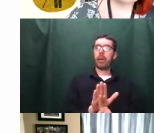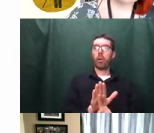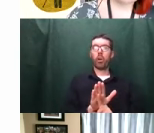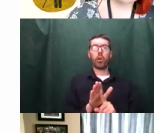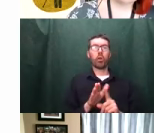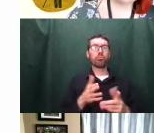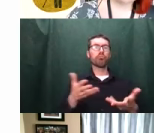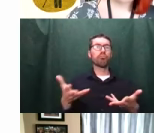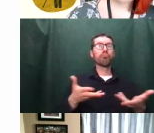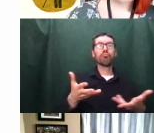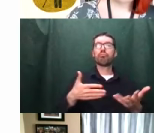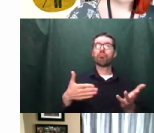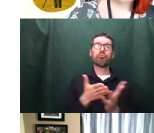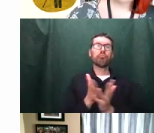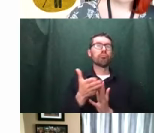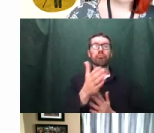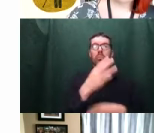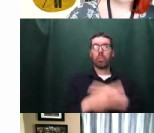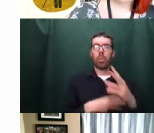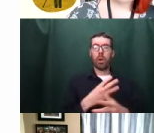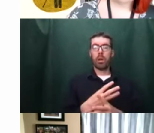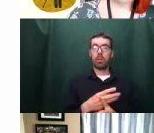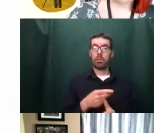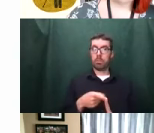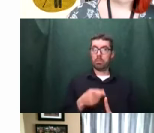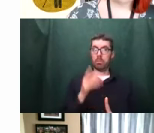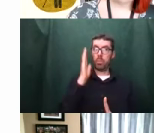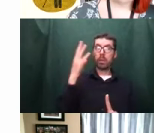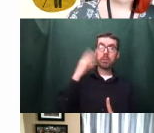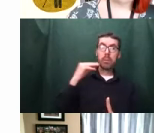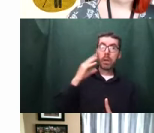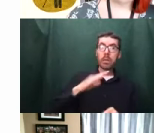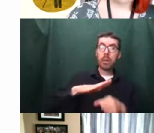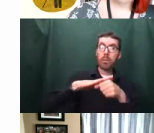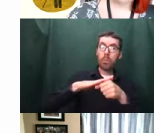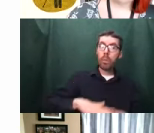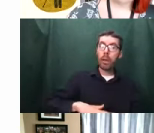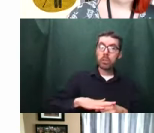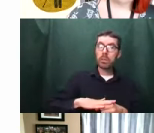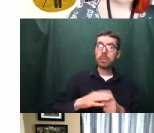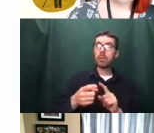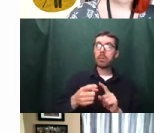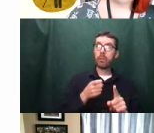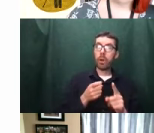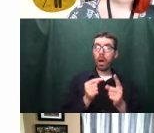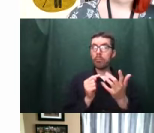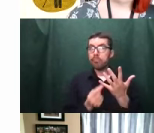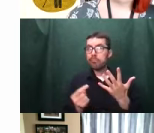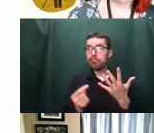world. Whether they experience oppression based on those different identities that make